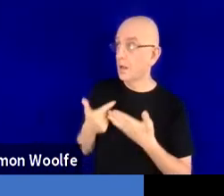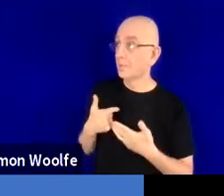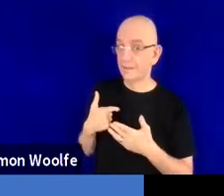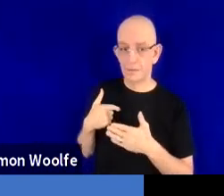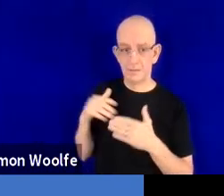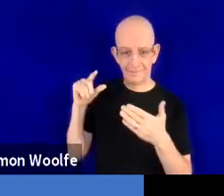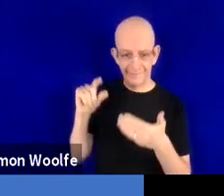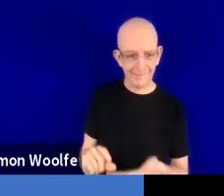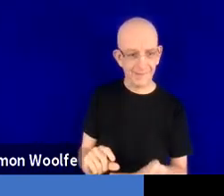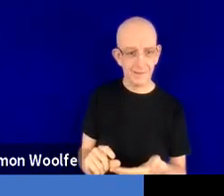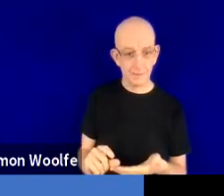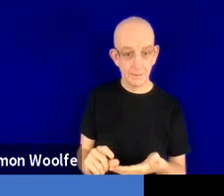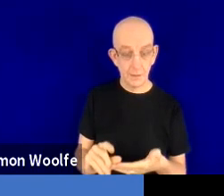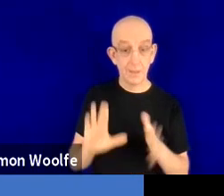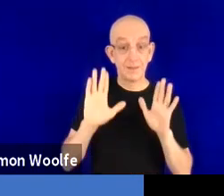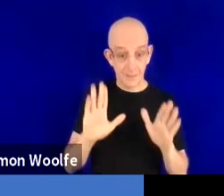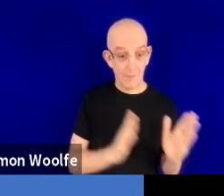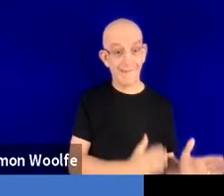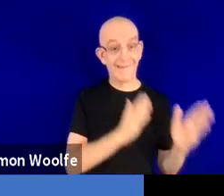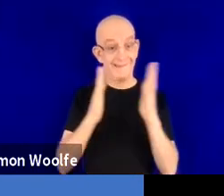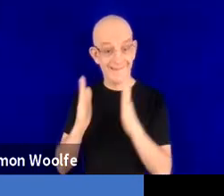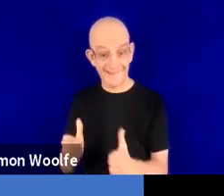I imagine many people on this call have been studying these issues in great detail